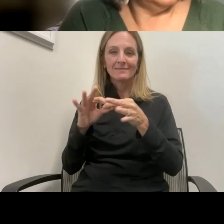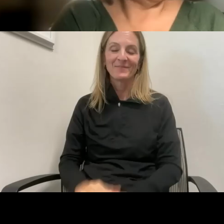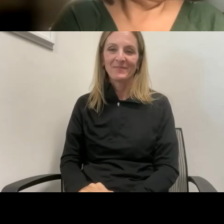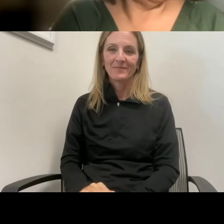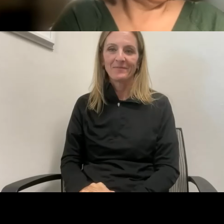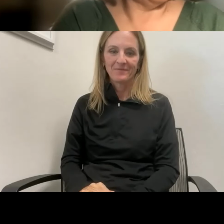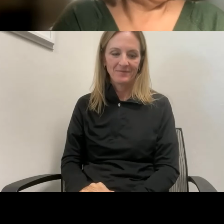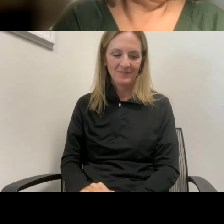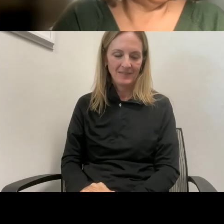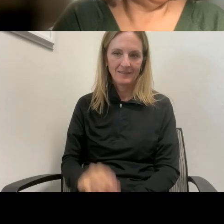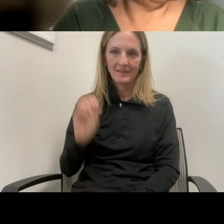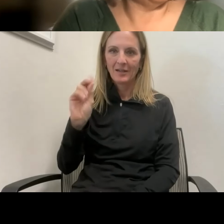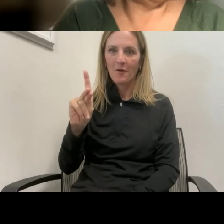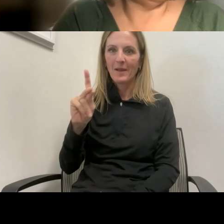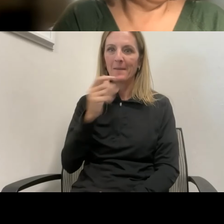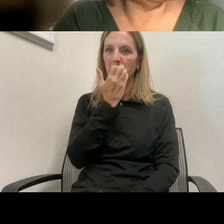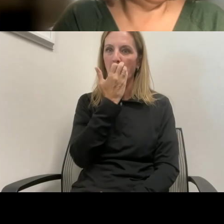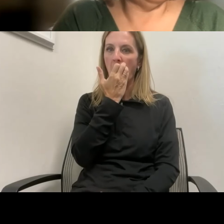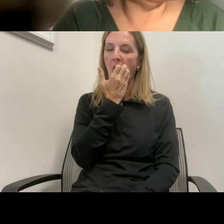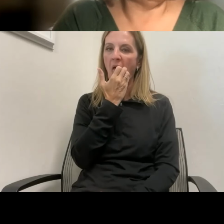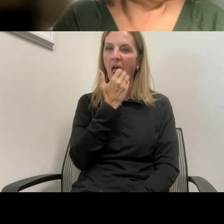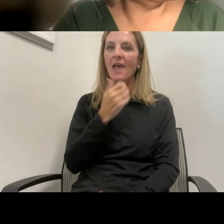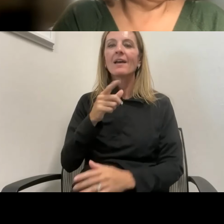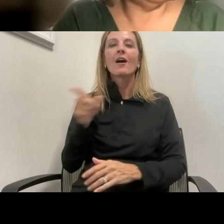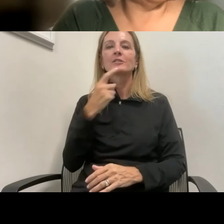So I have another question for you, what's your favorite, how… what's your favorite,